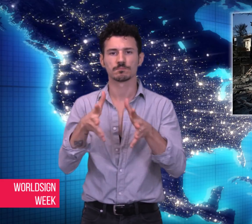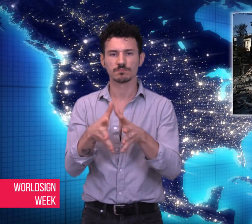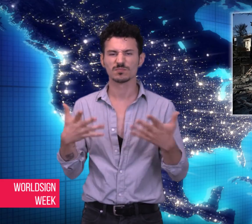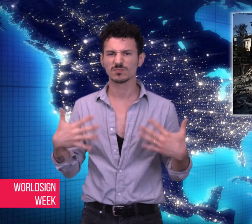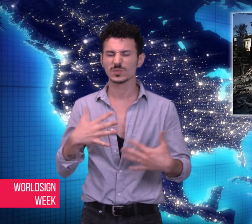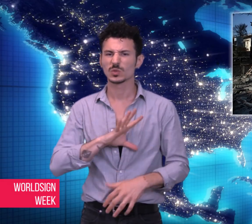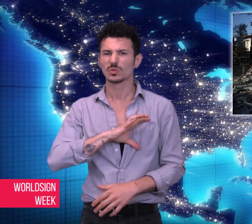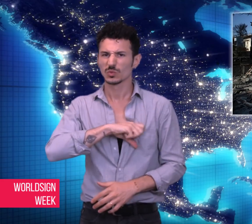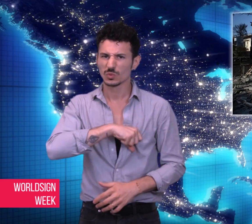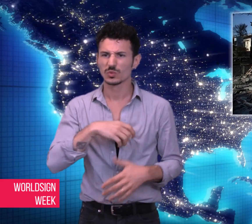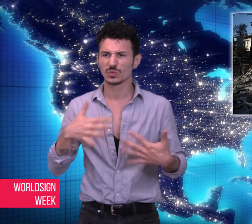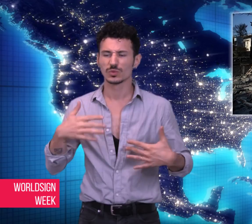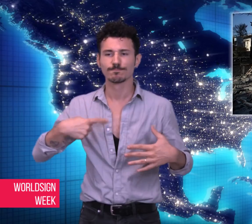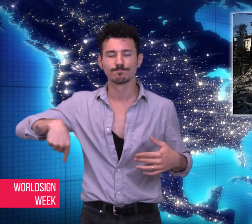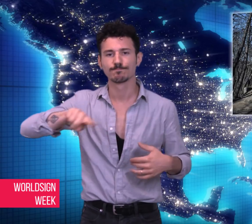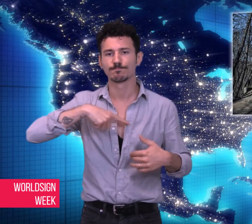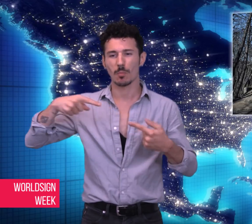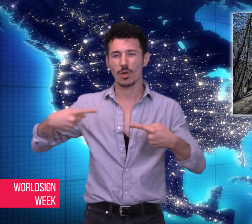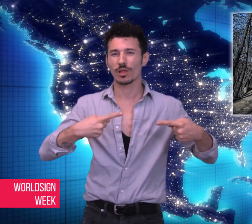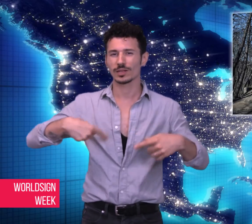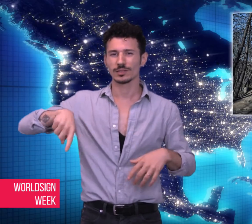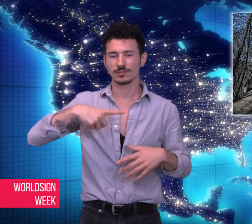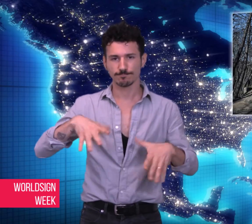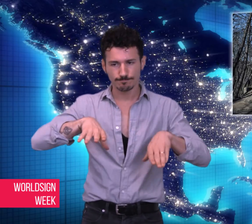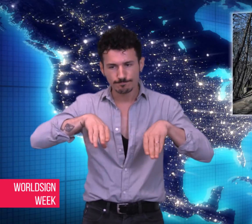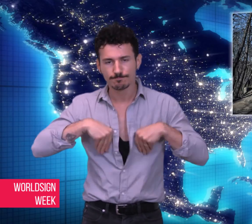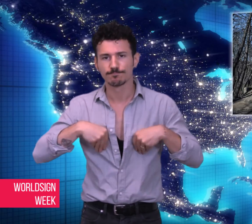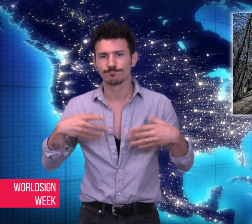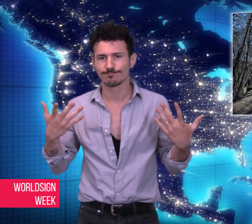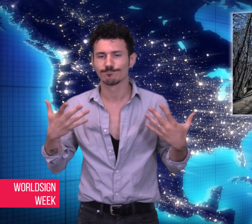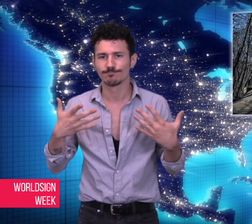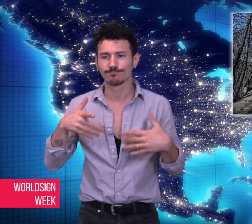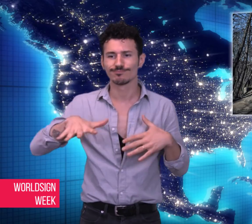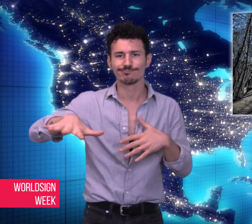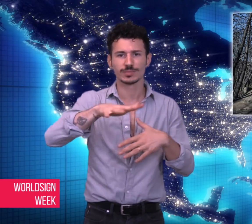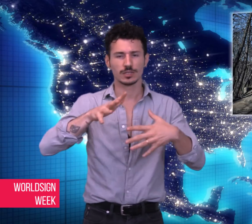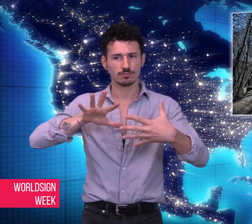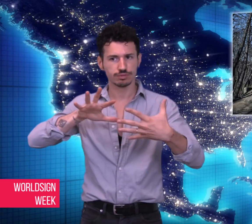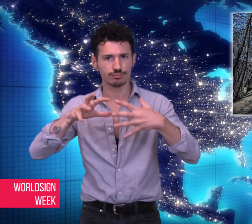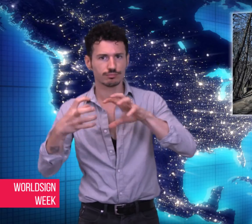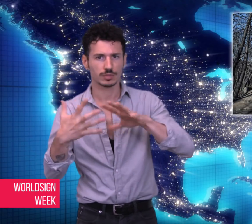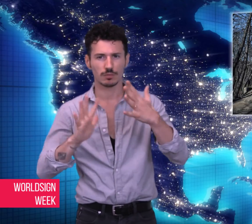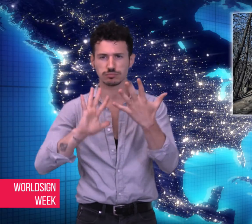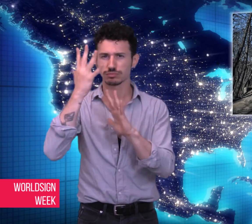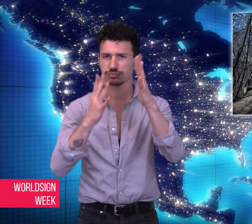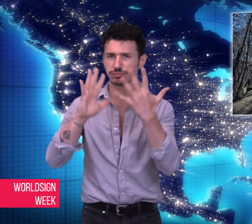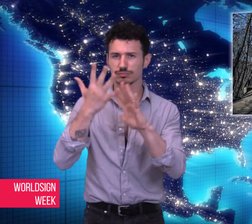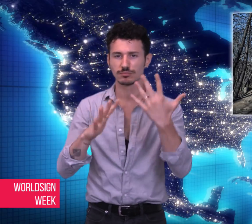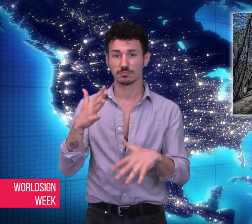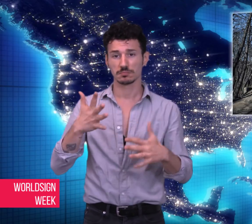this tragedy" after 2,000 homes near Athens were damaged and a quarter of